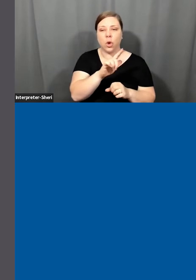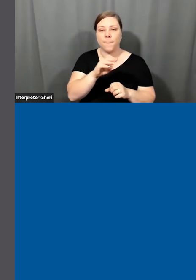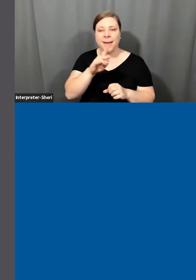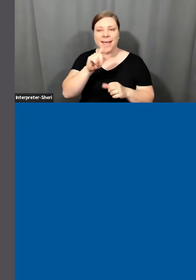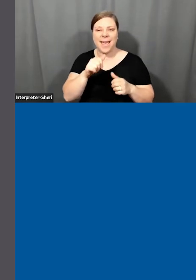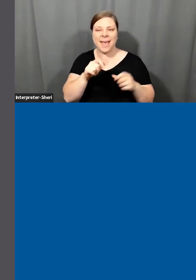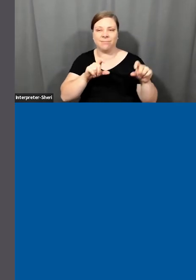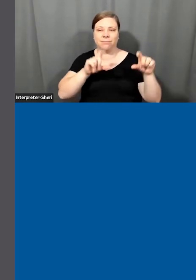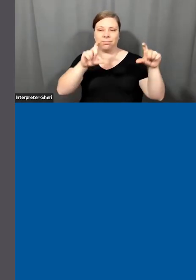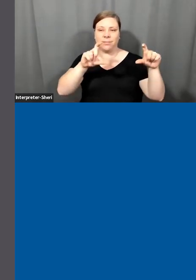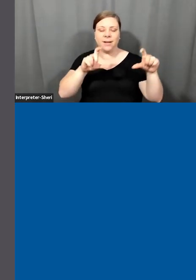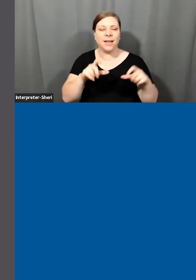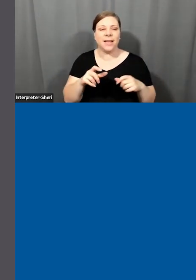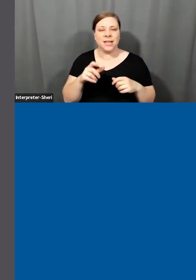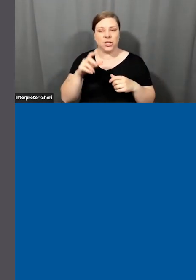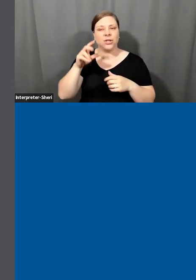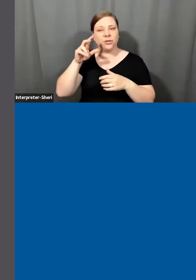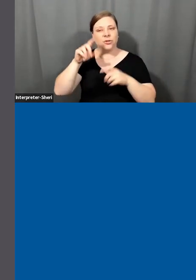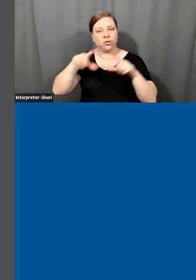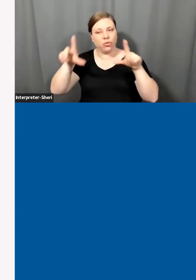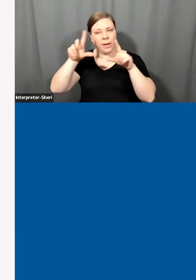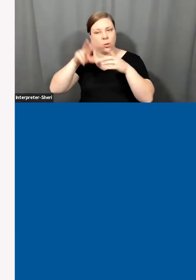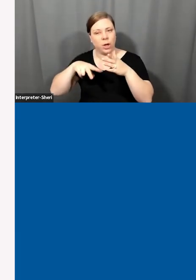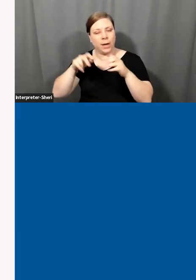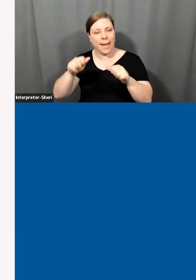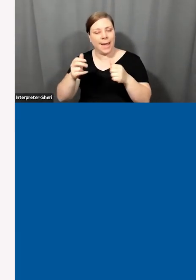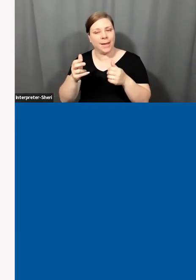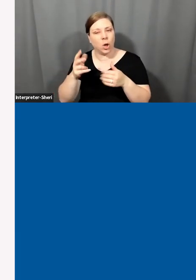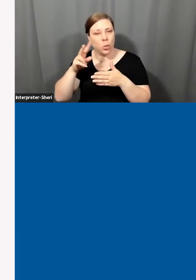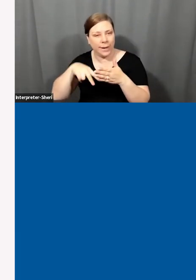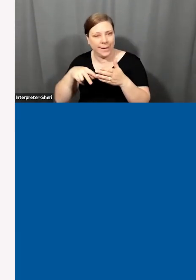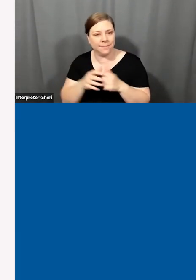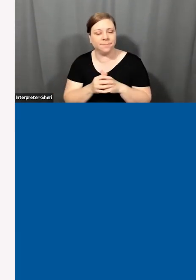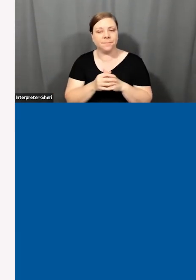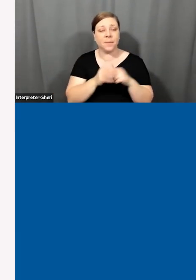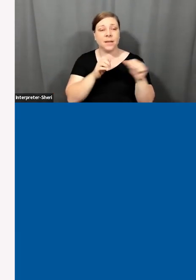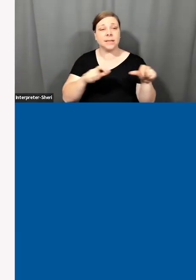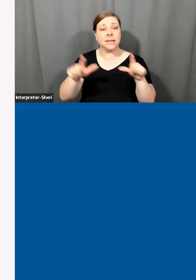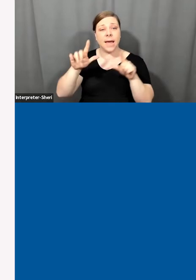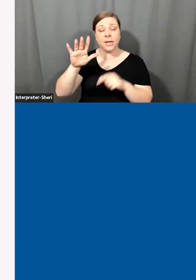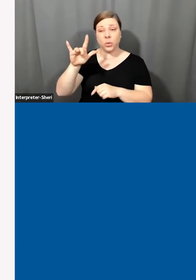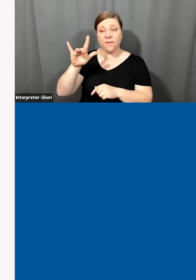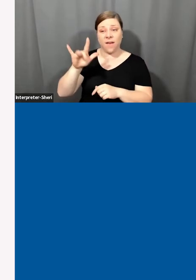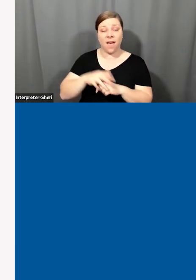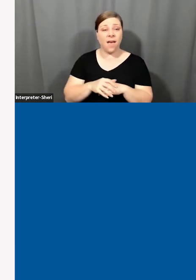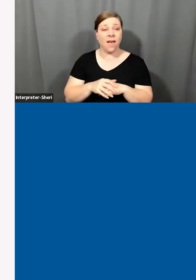Slide 24, additional practices. Slide 25, content notices and trigger warnings.